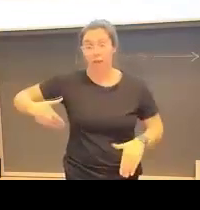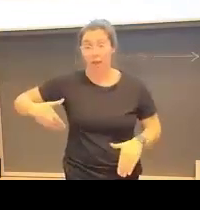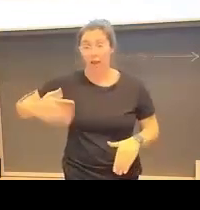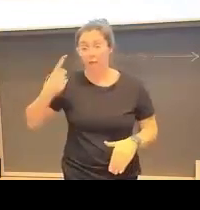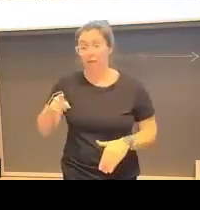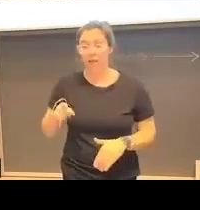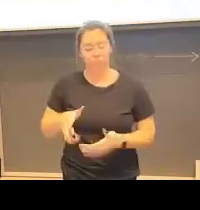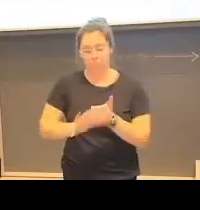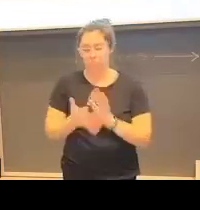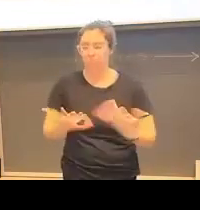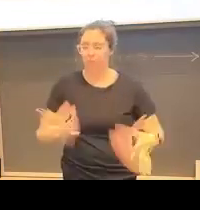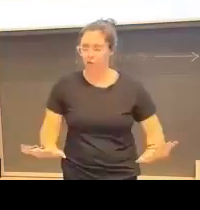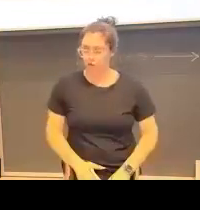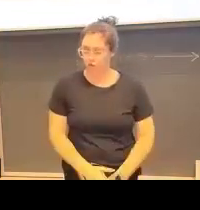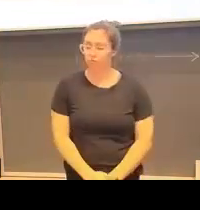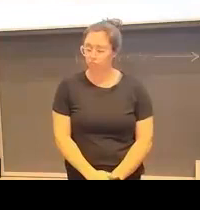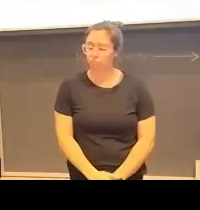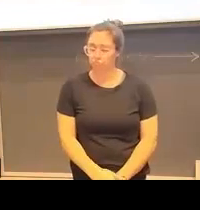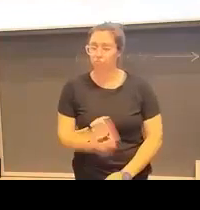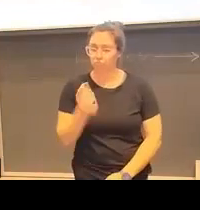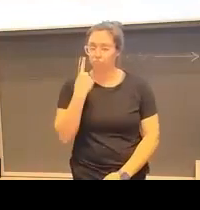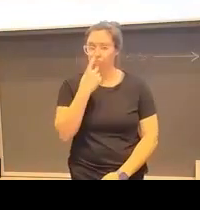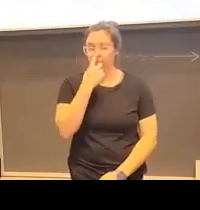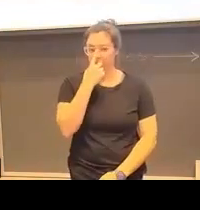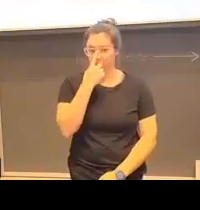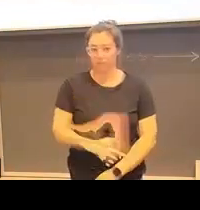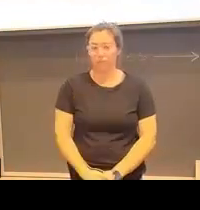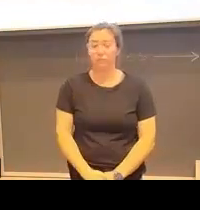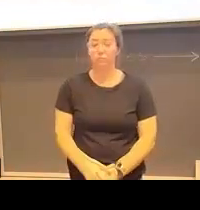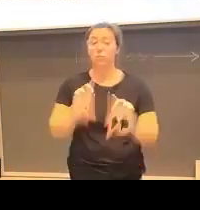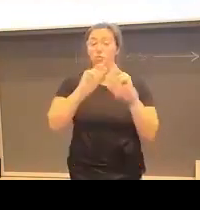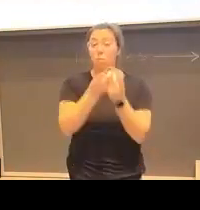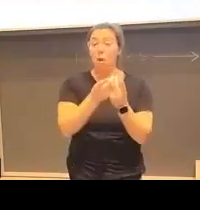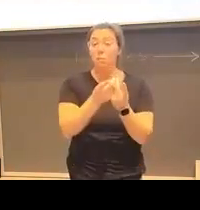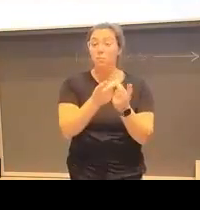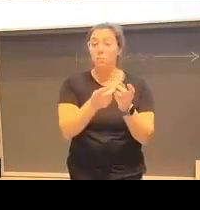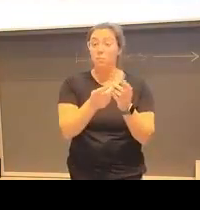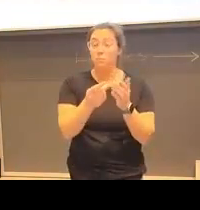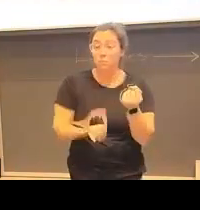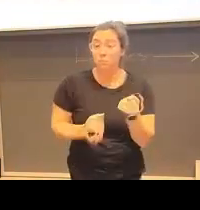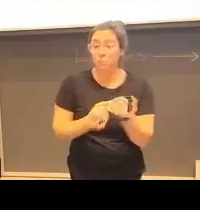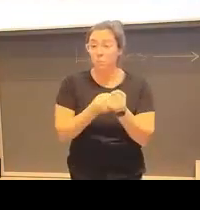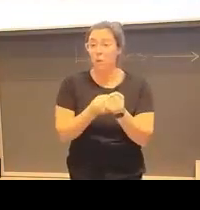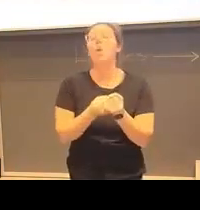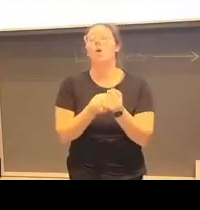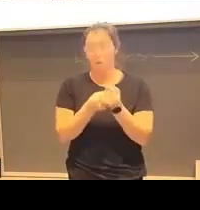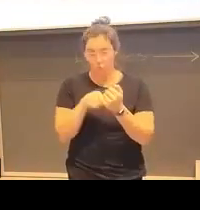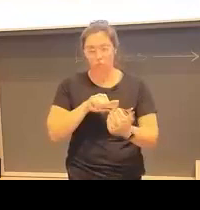discussion with departmental leadership support we began to address the environment but first we